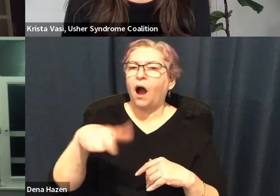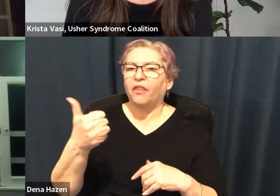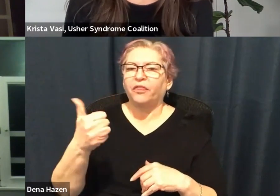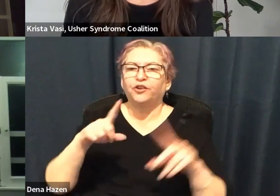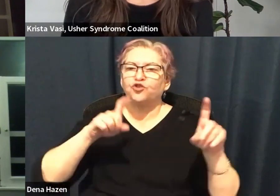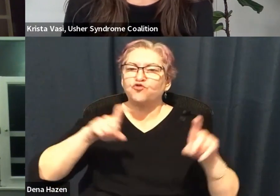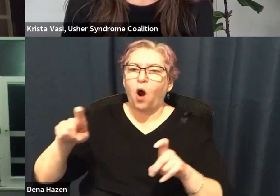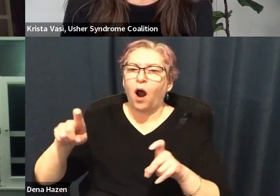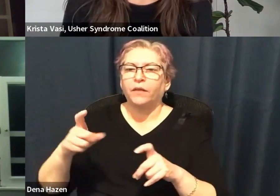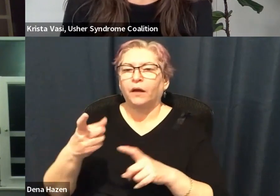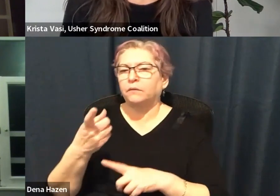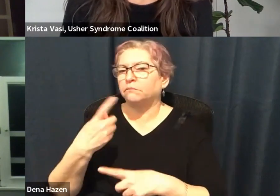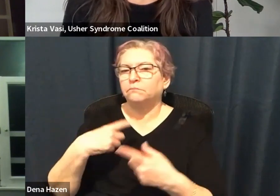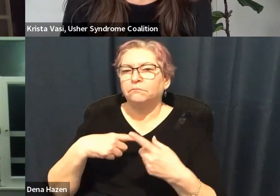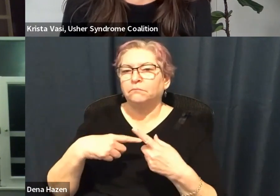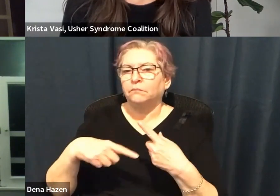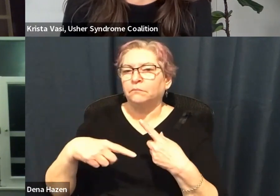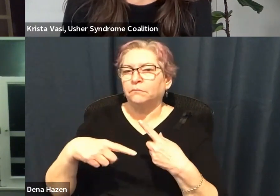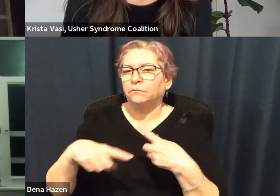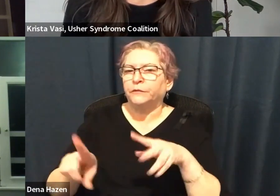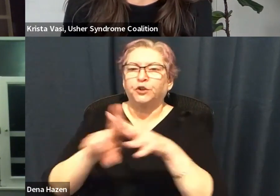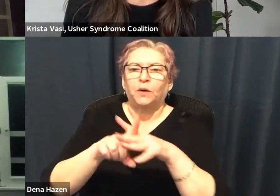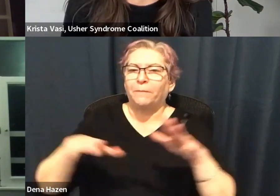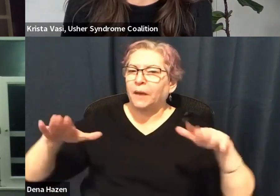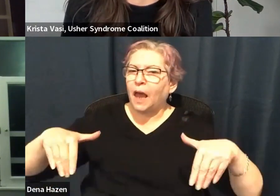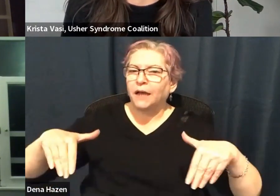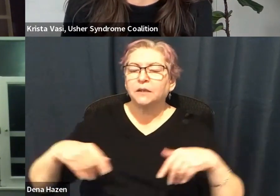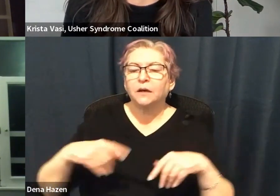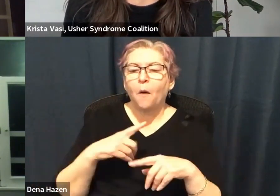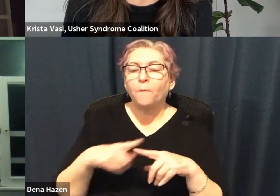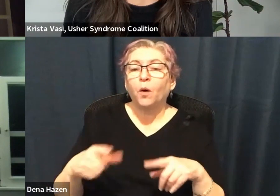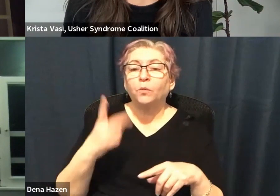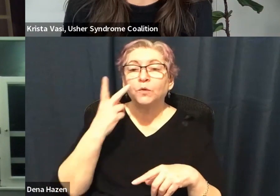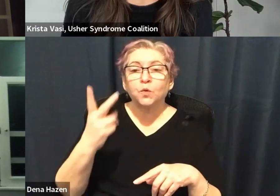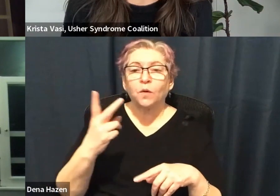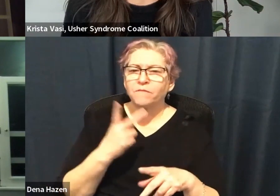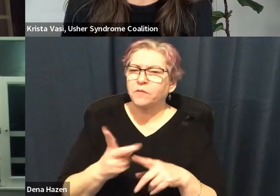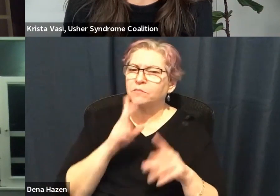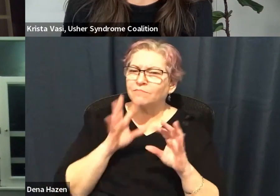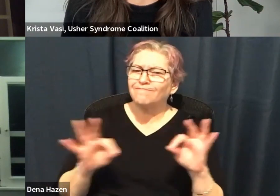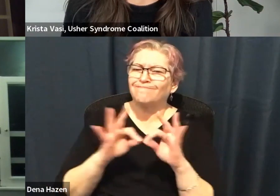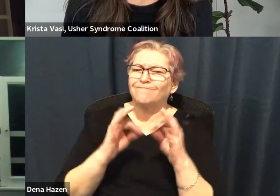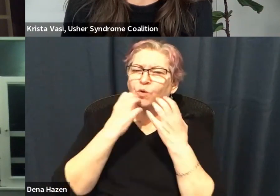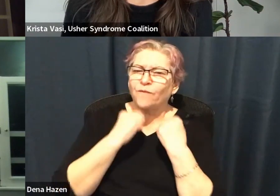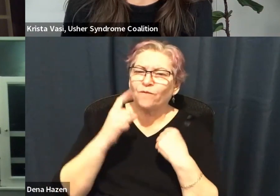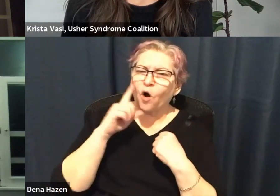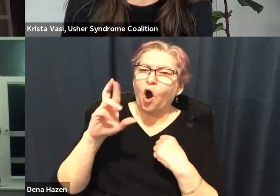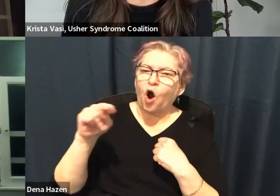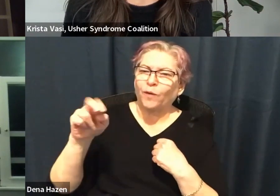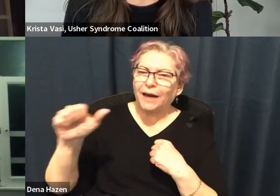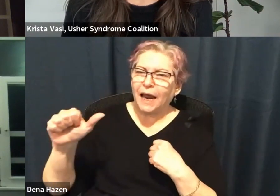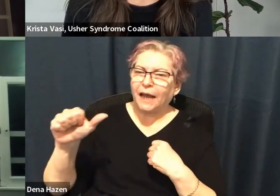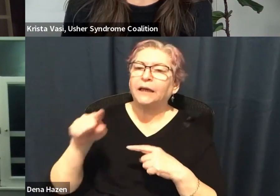have come along yet. What is very useful with RNA is it does wear off.